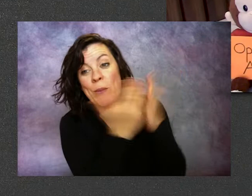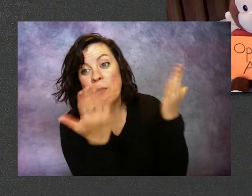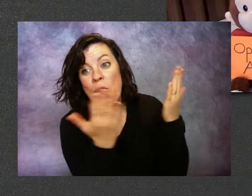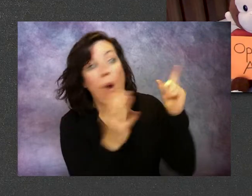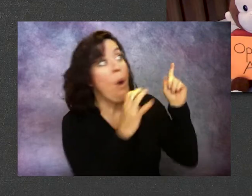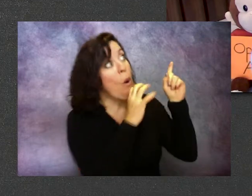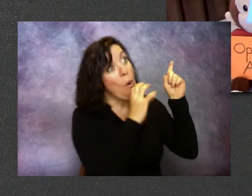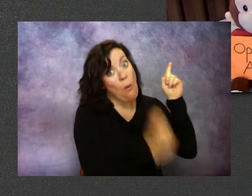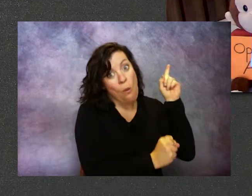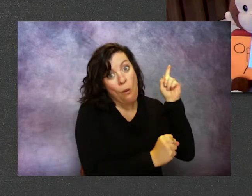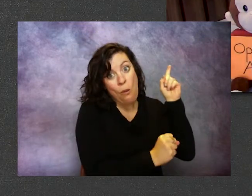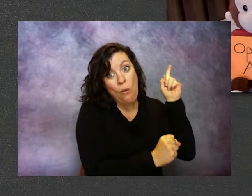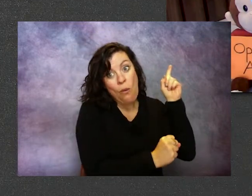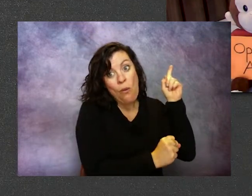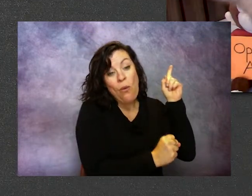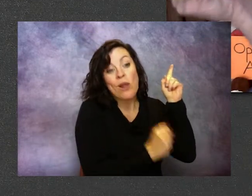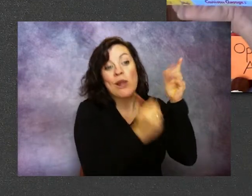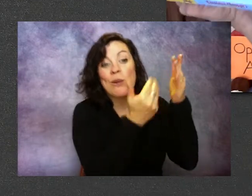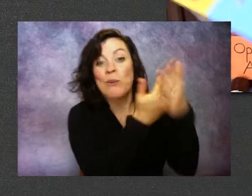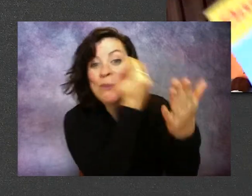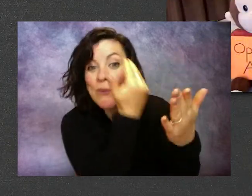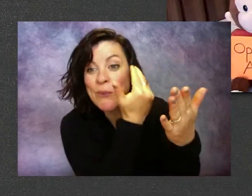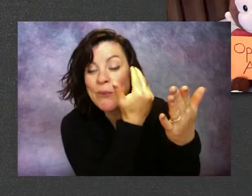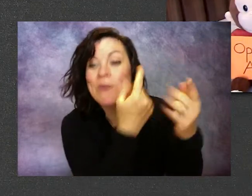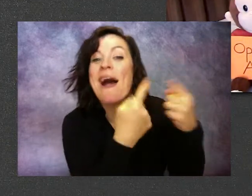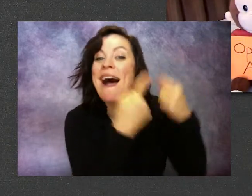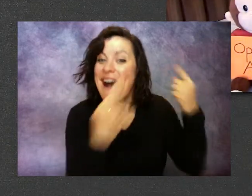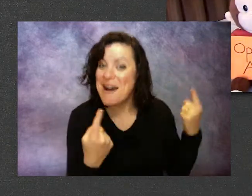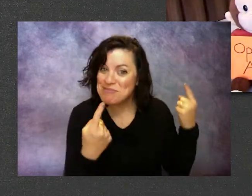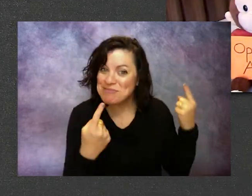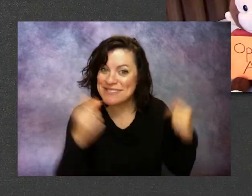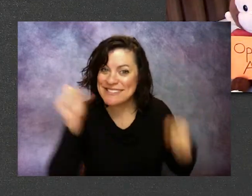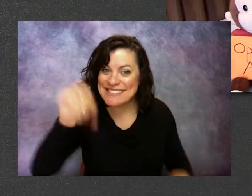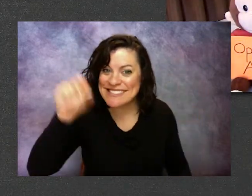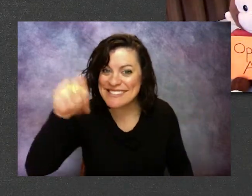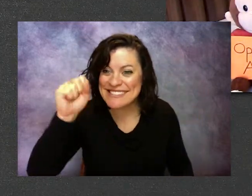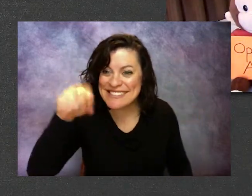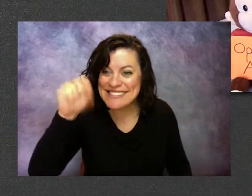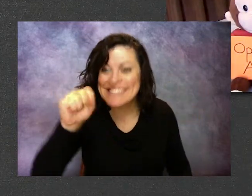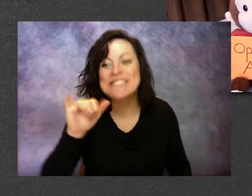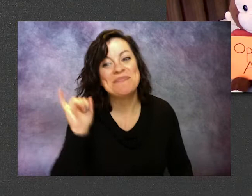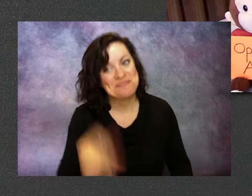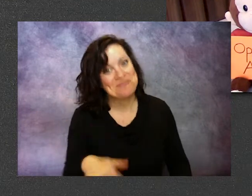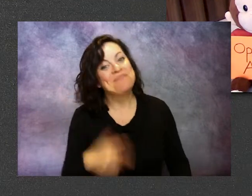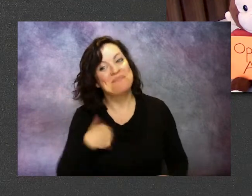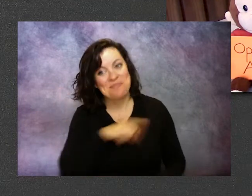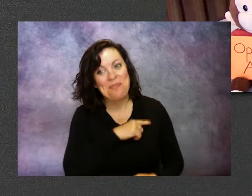Old and new, opposites. They go together, George, right? They attract.